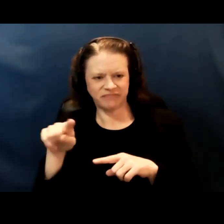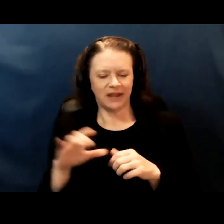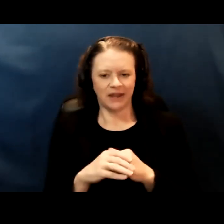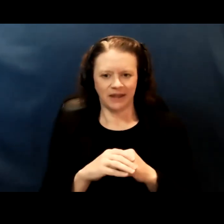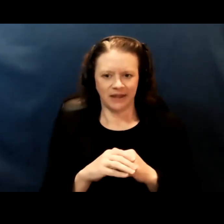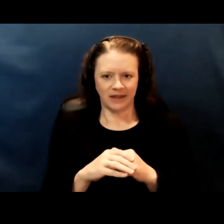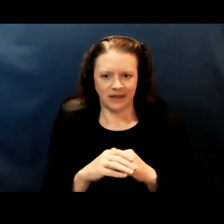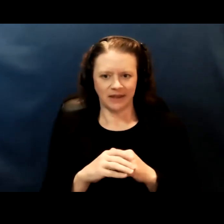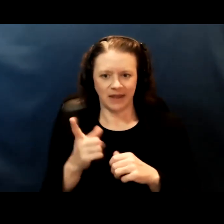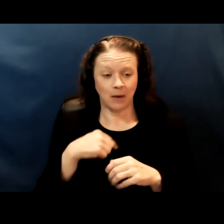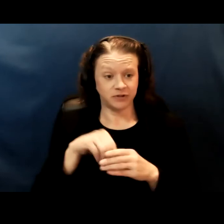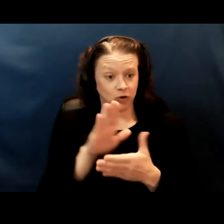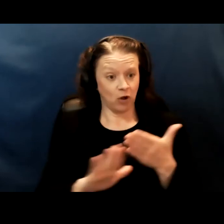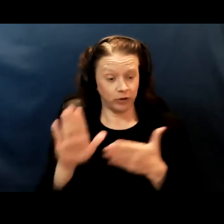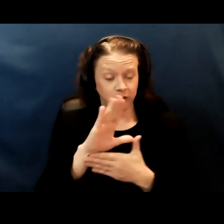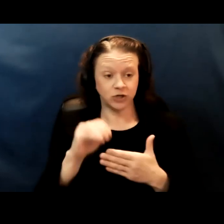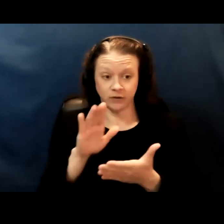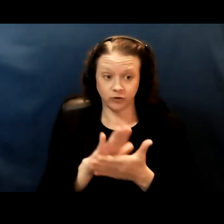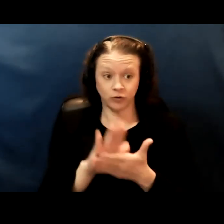And before that, all through junior high, high school, I had